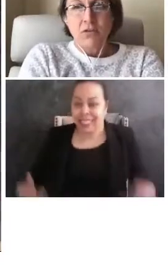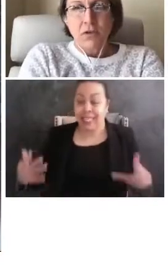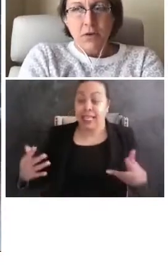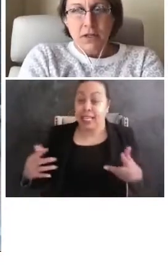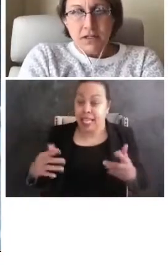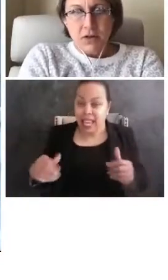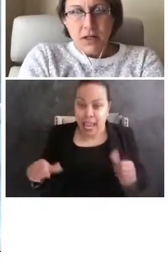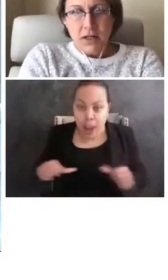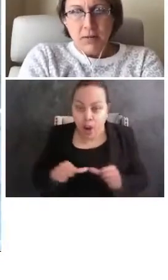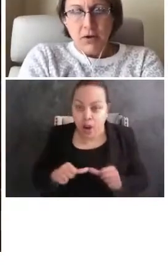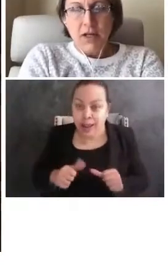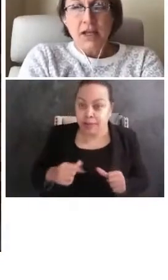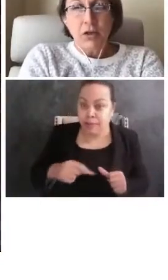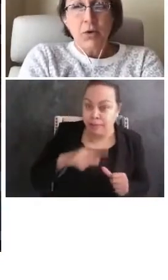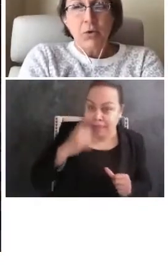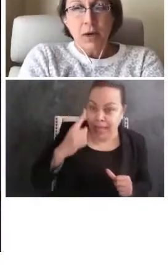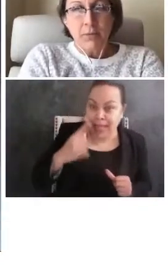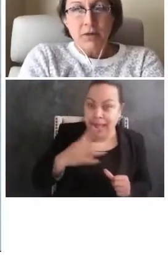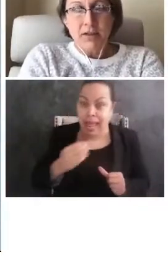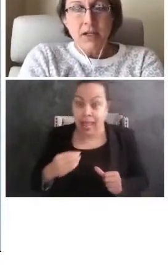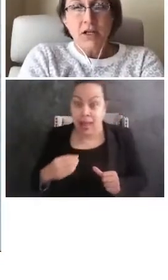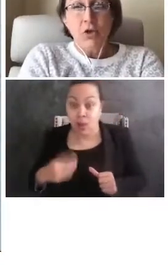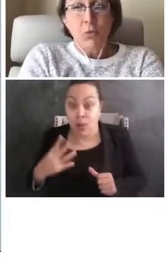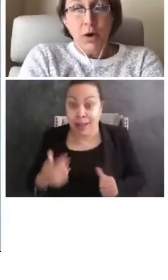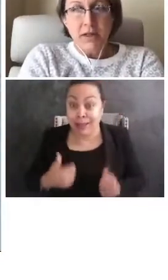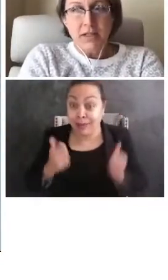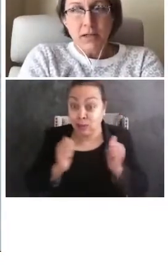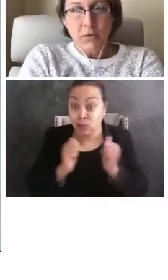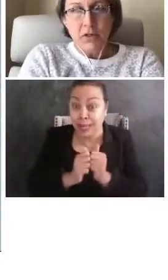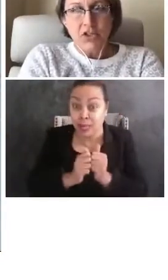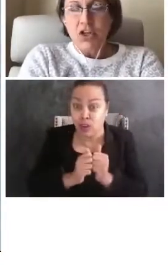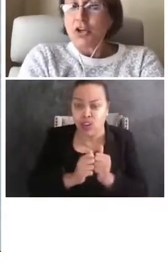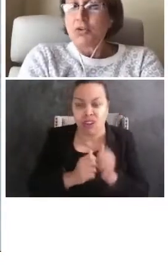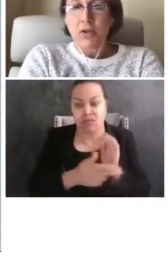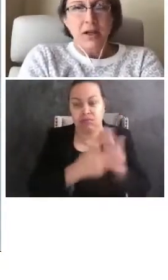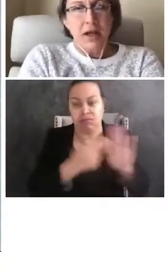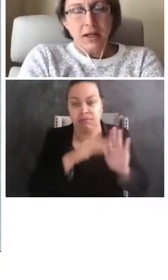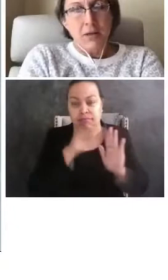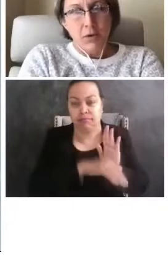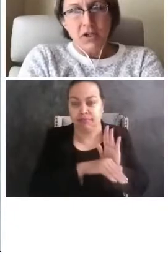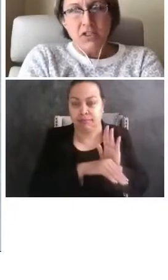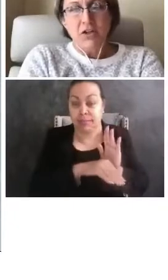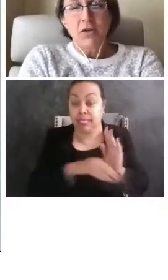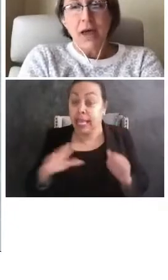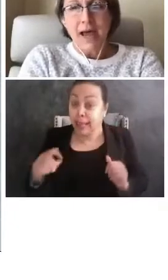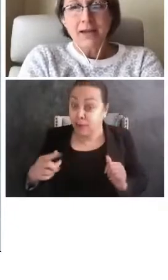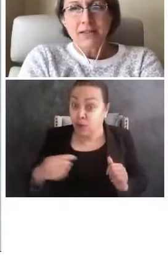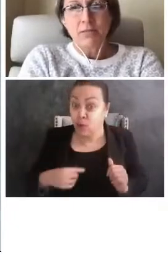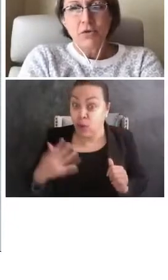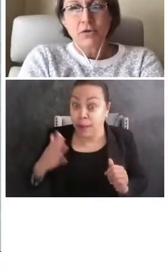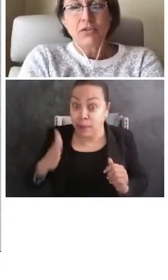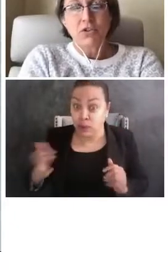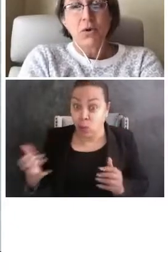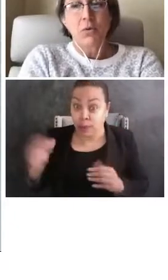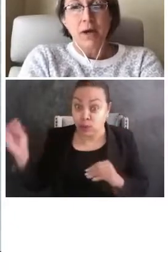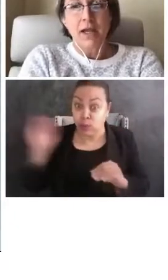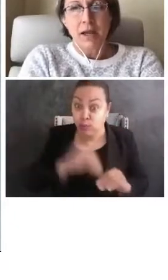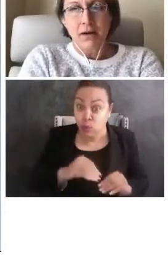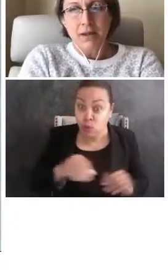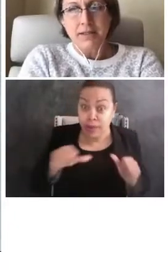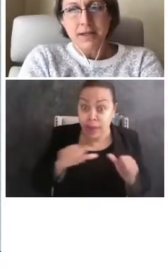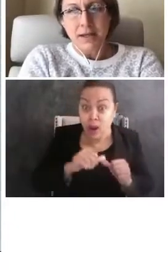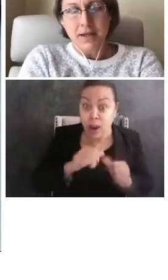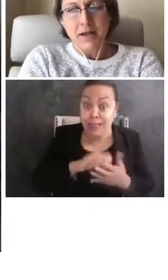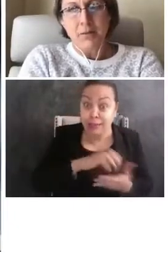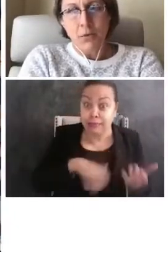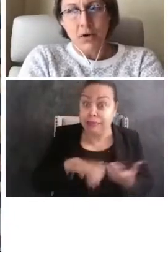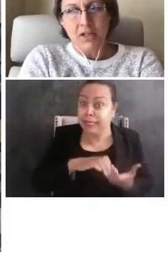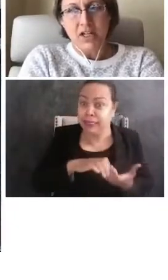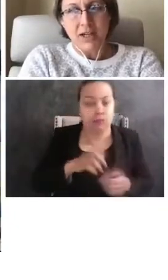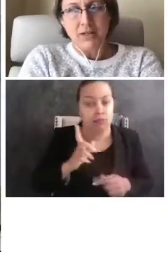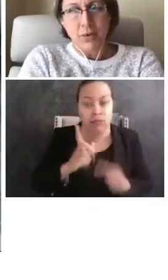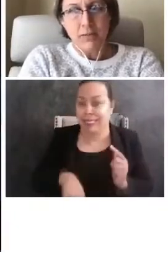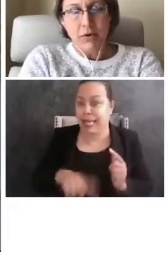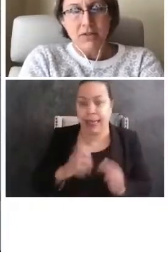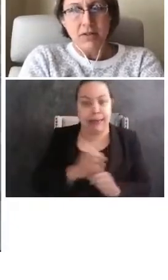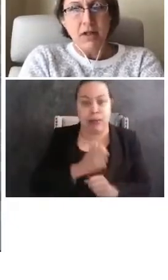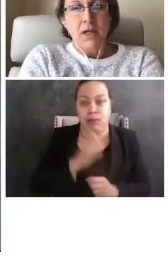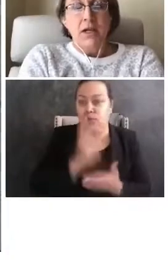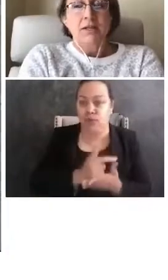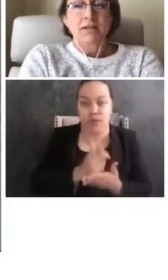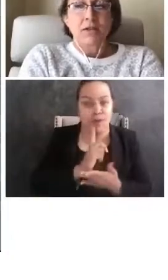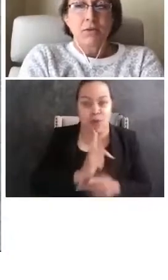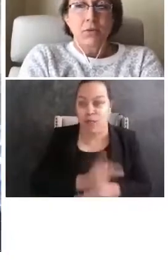So if you were a white person in an integrated neighborhood, you could not get a mortgage